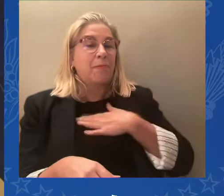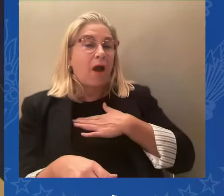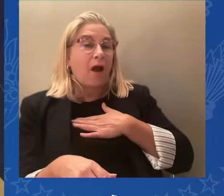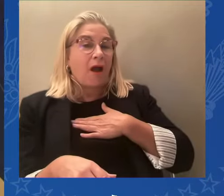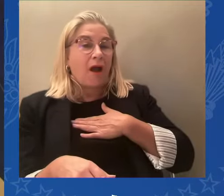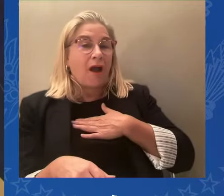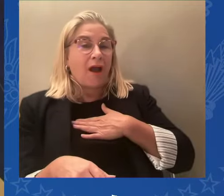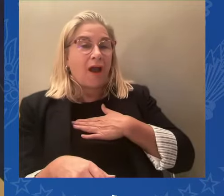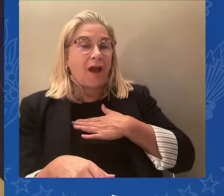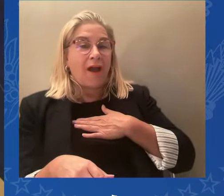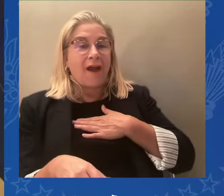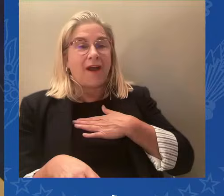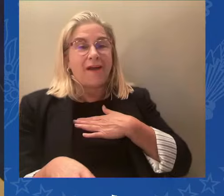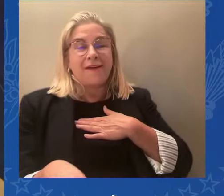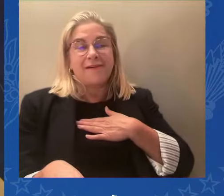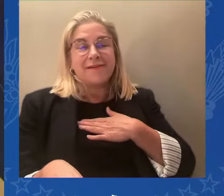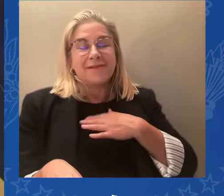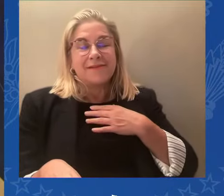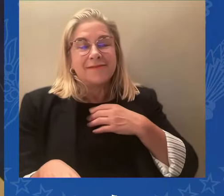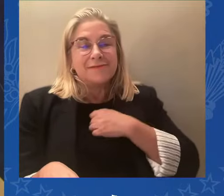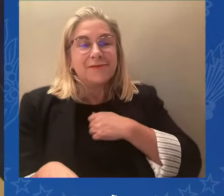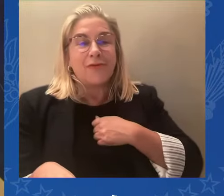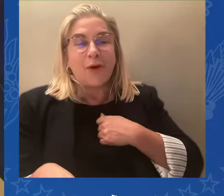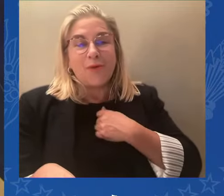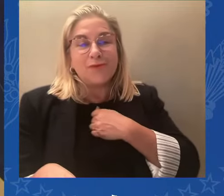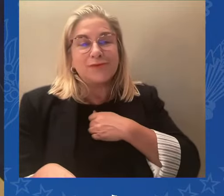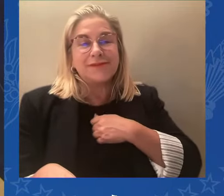and to all my HBCU brothers and sisters.